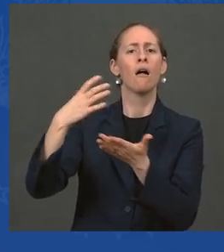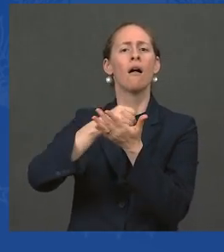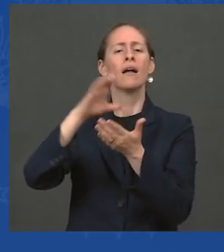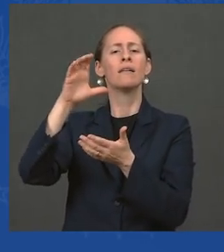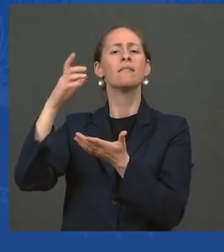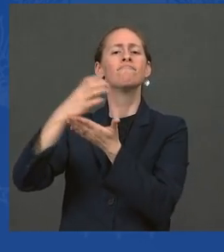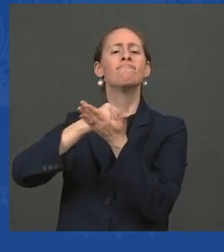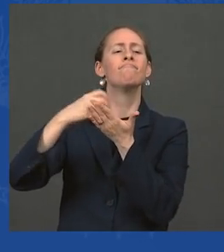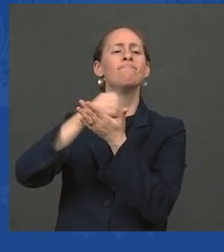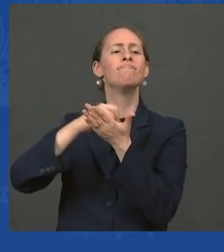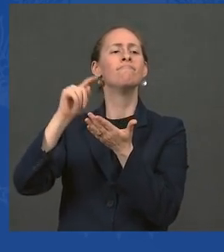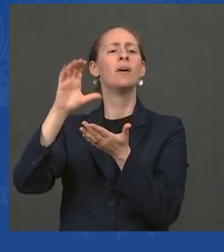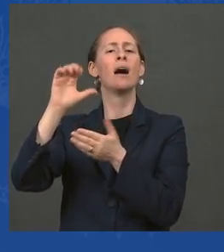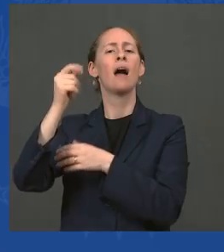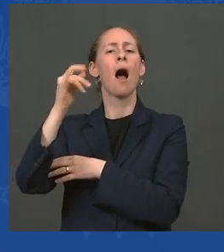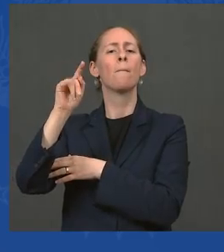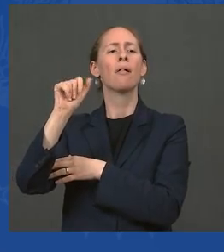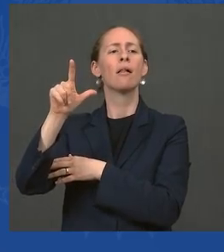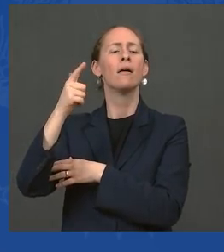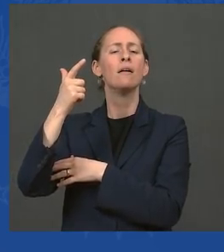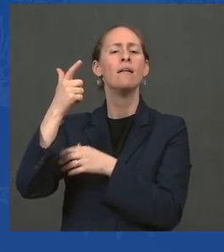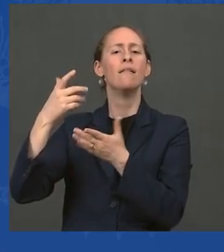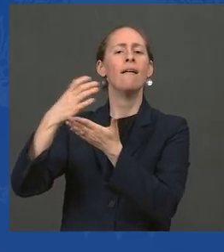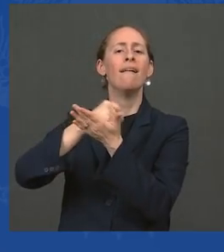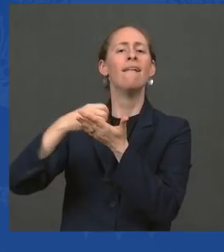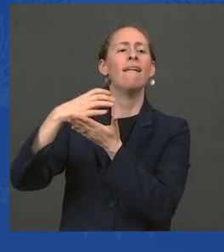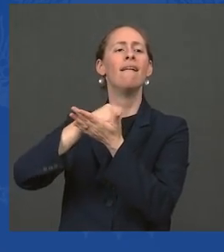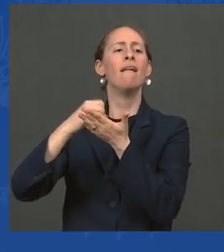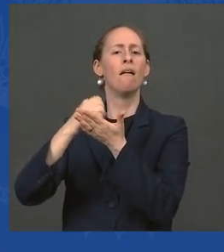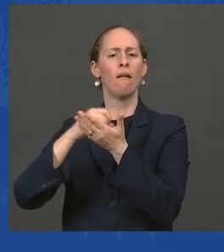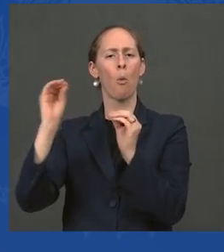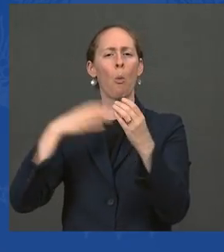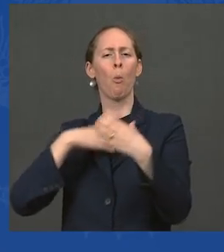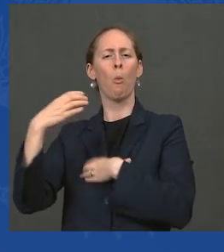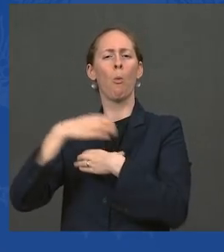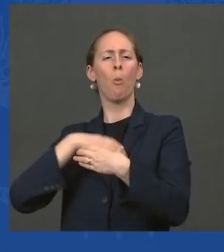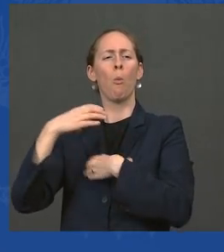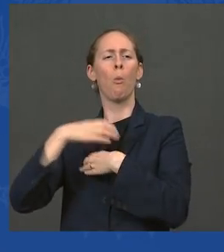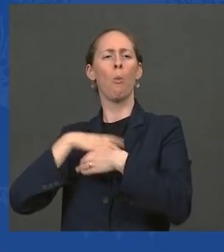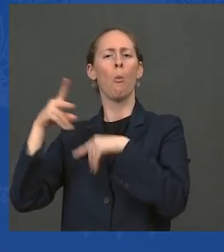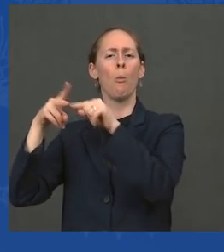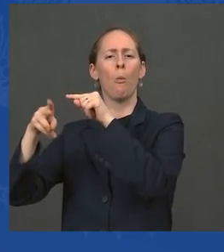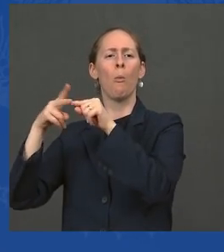We have over 55 corporations in America -- the Fortune 500 -- that don't pay a single, solitary penny in taxes.